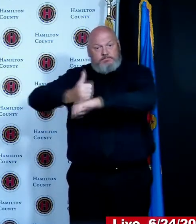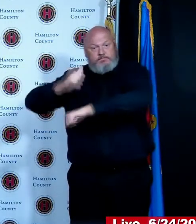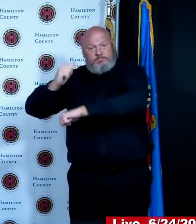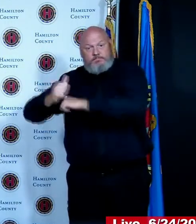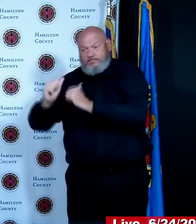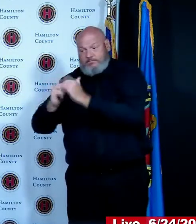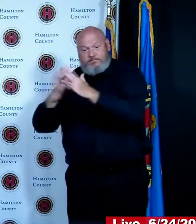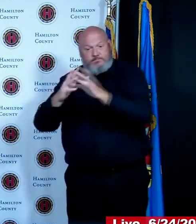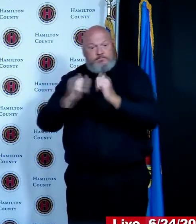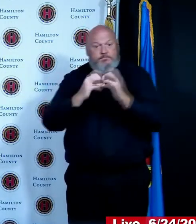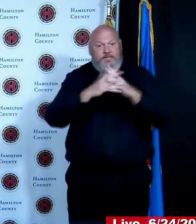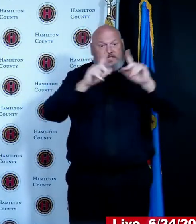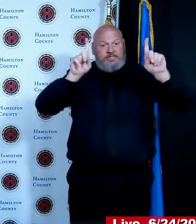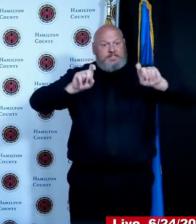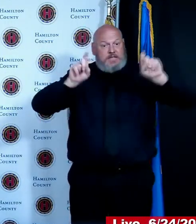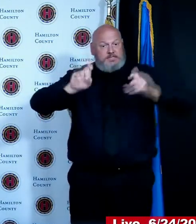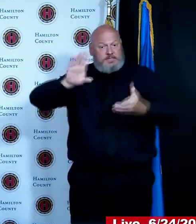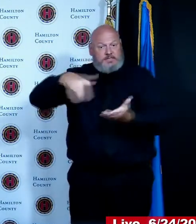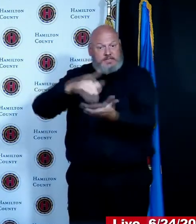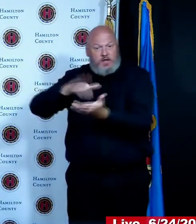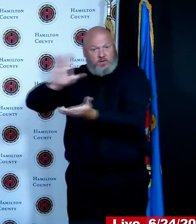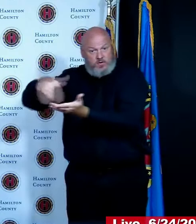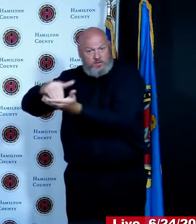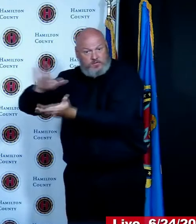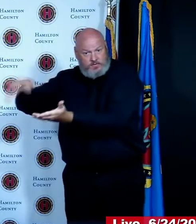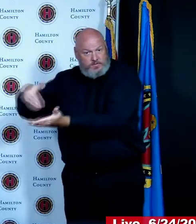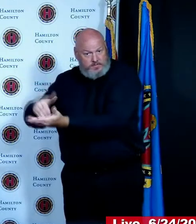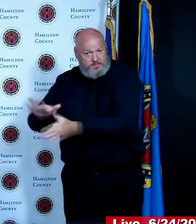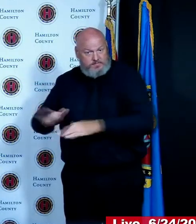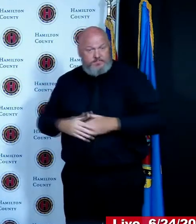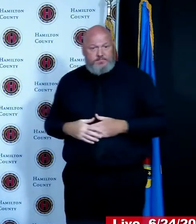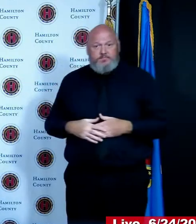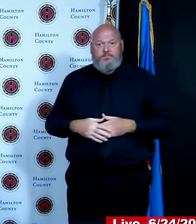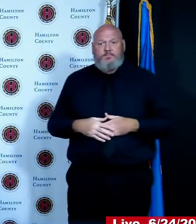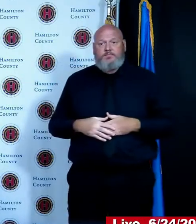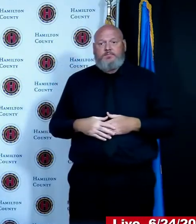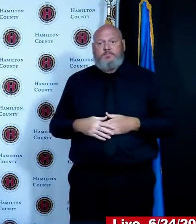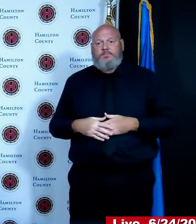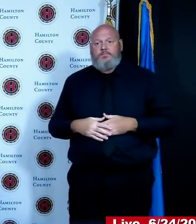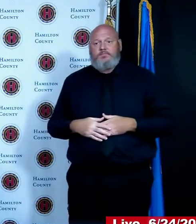roll in probably in about 30 days or so so try to pick up where the pop-up sites